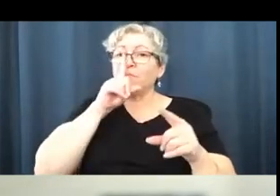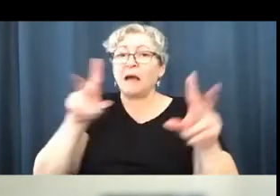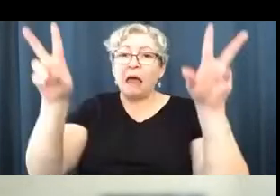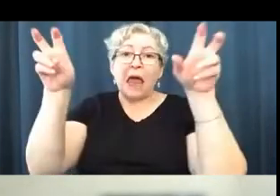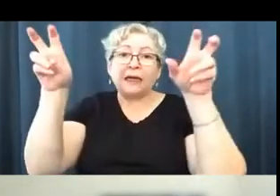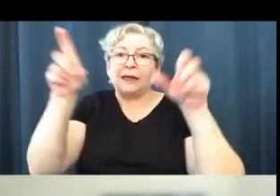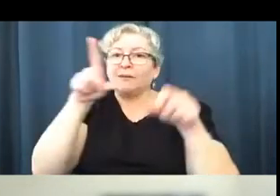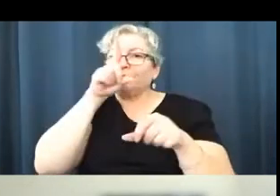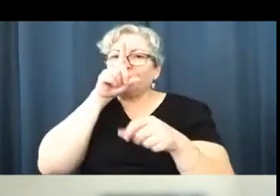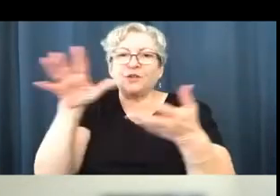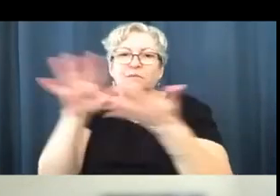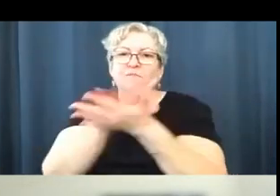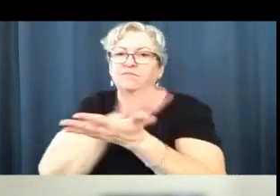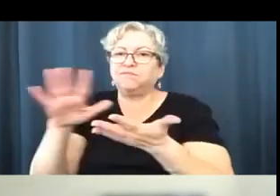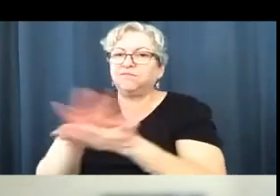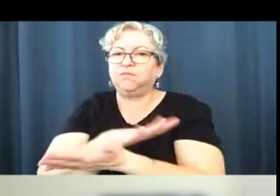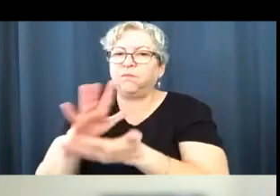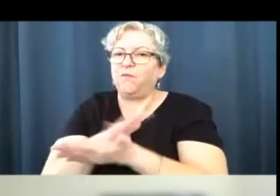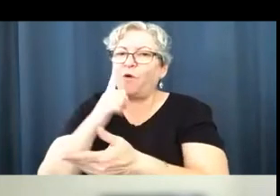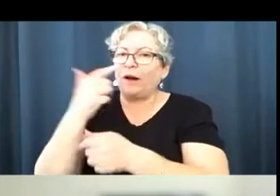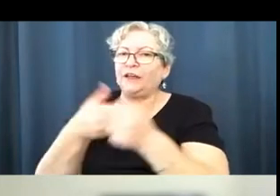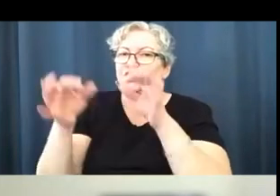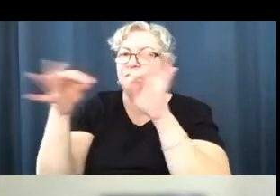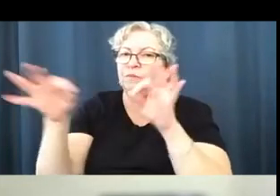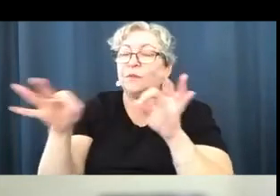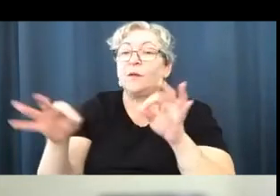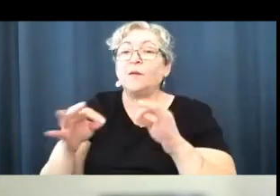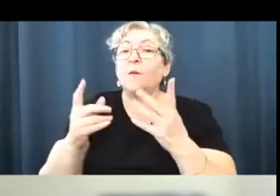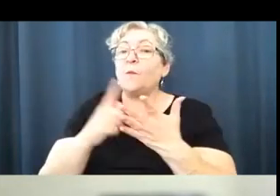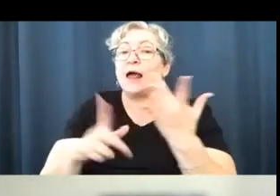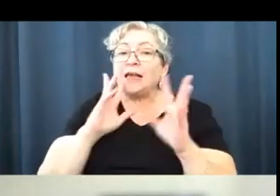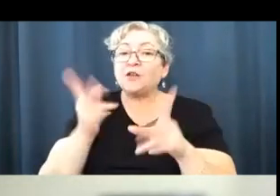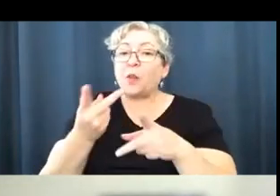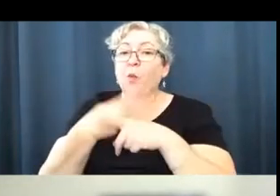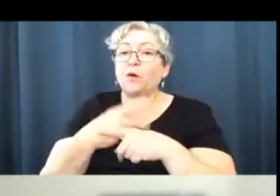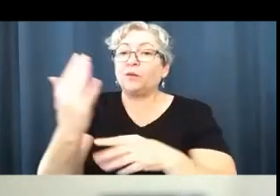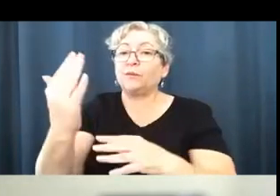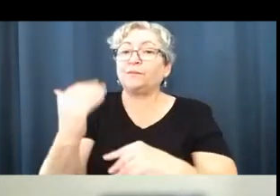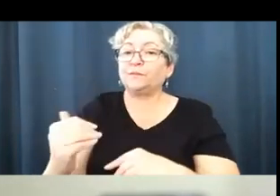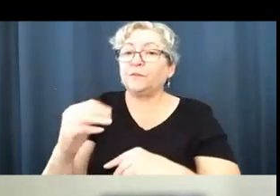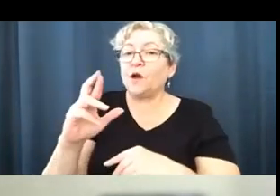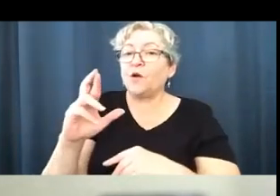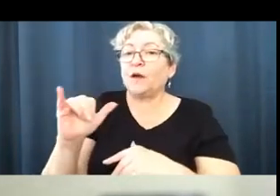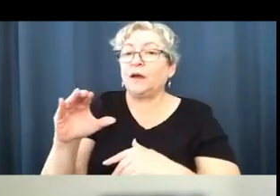for a screen reader user. But maybe the worst part of it, is when we get down into these radio buttons, you'll see what it does.